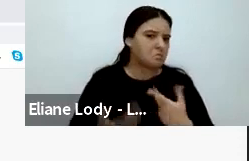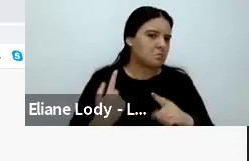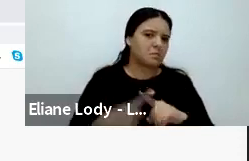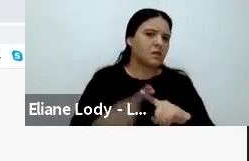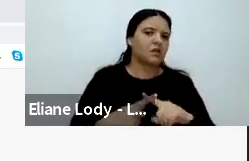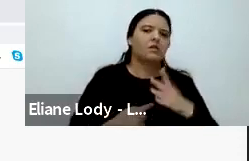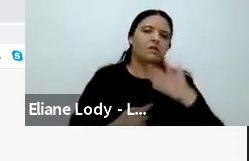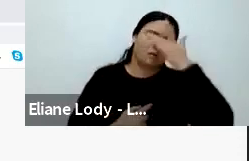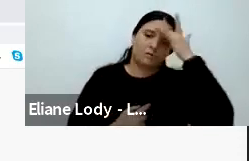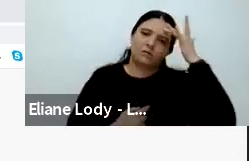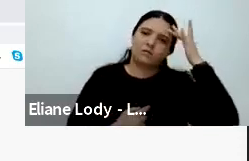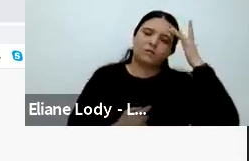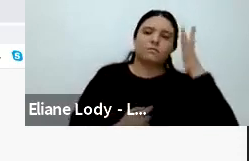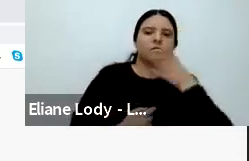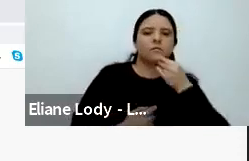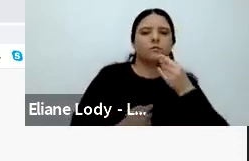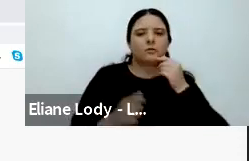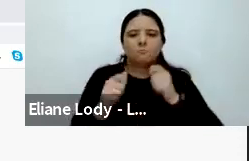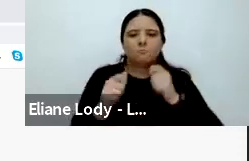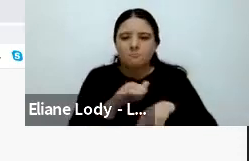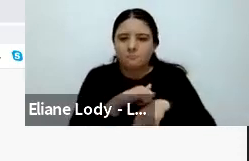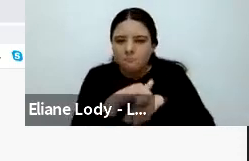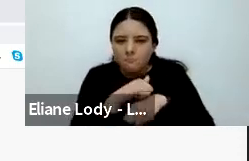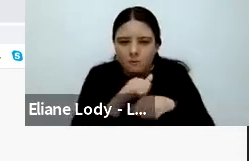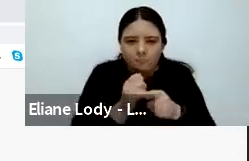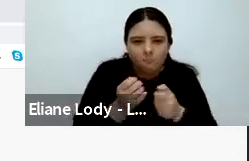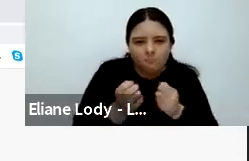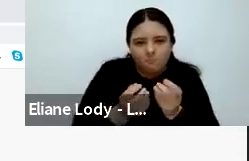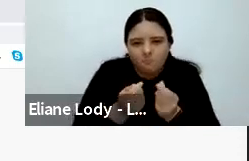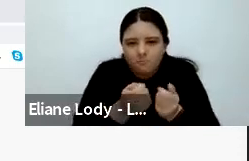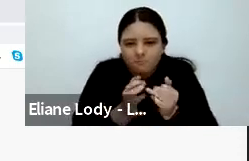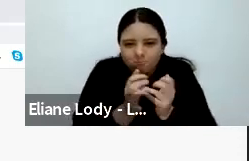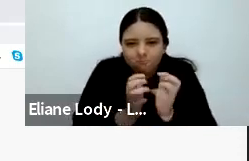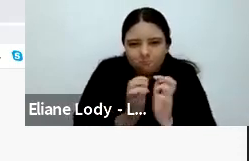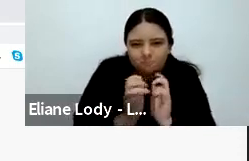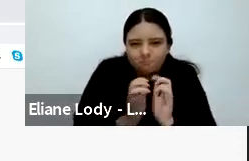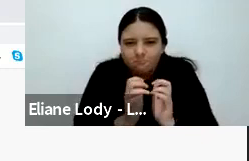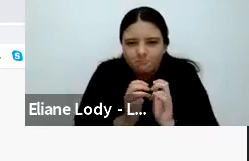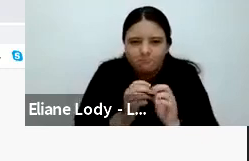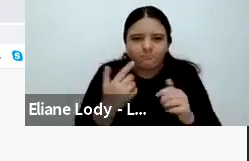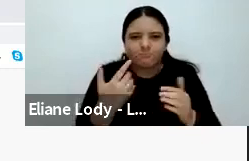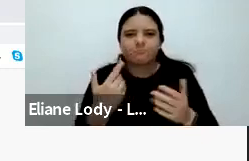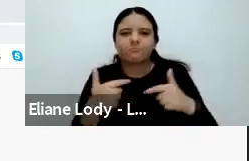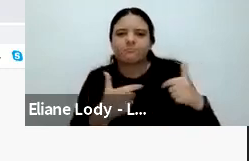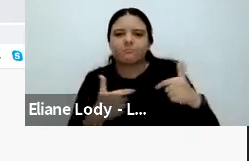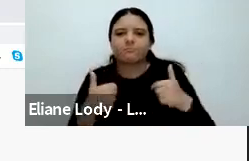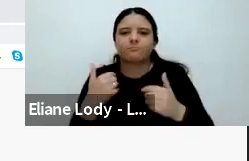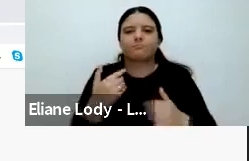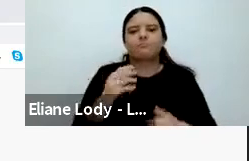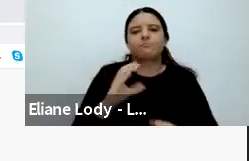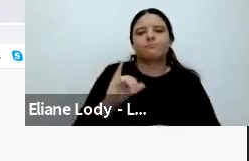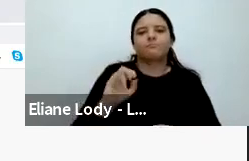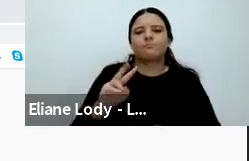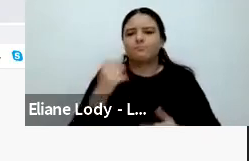the market. itect of the greatest loss of the civil War, which was the battle of Gettysburg. And so, but but